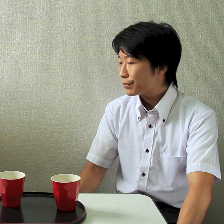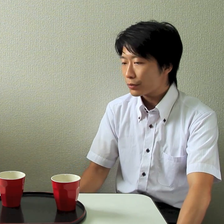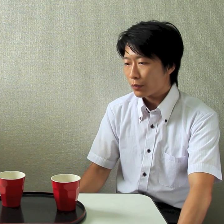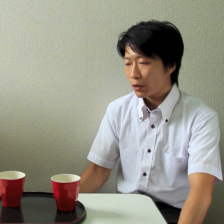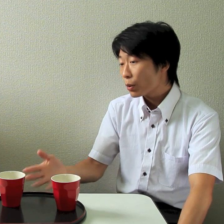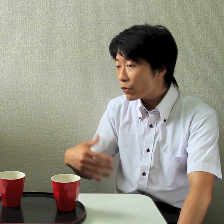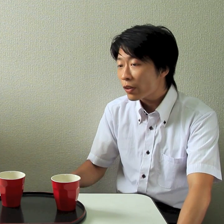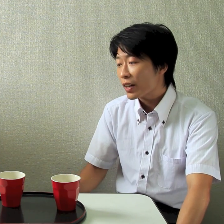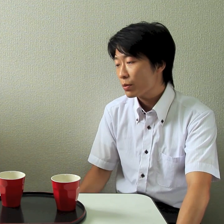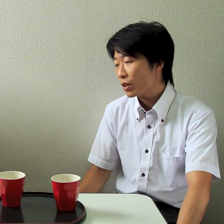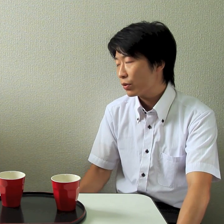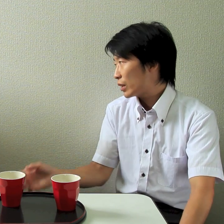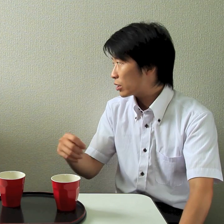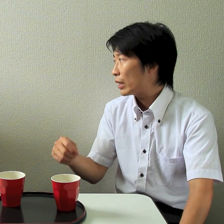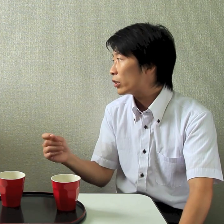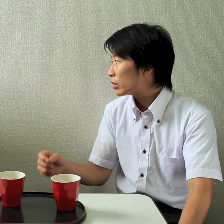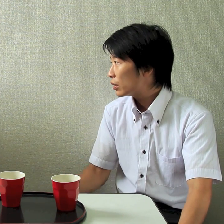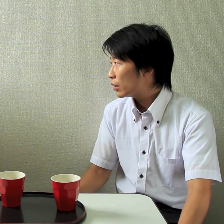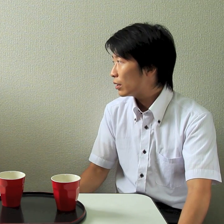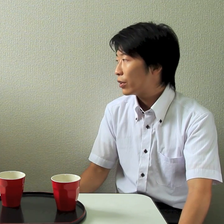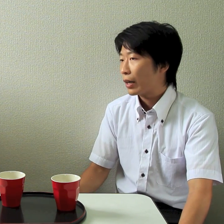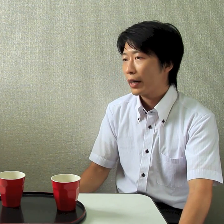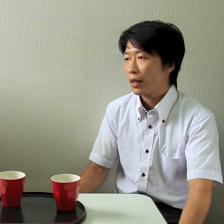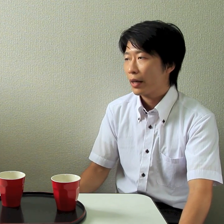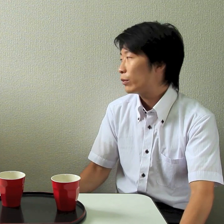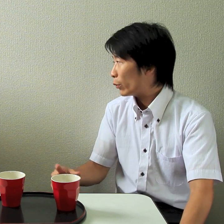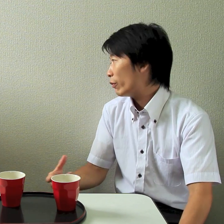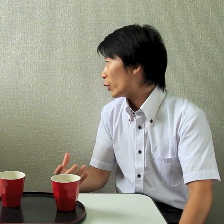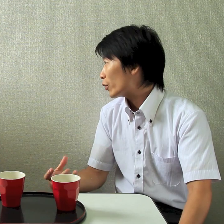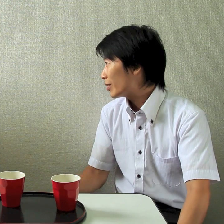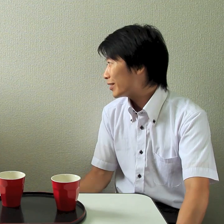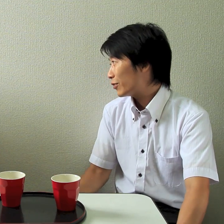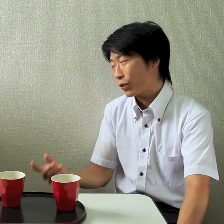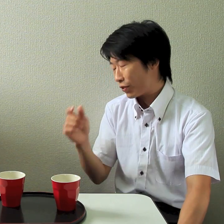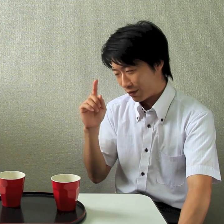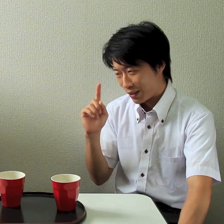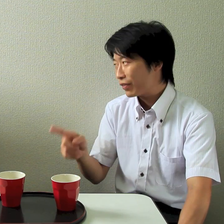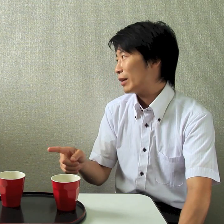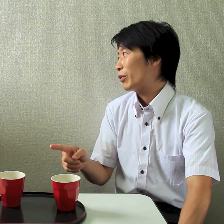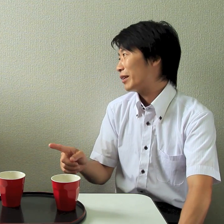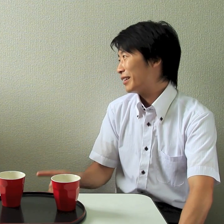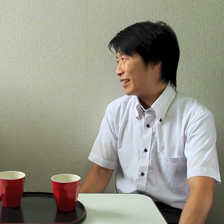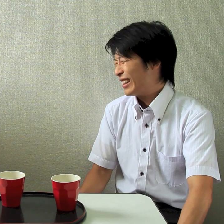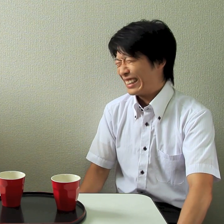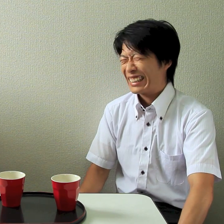Before the fax machine, it was just handwritten letters. and with photos, because photos were definitely important!